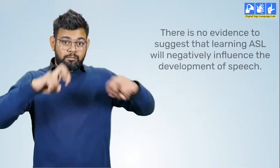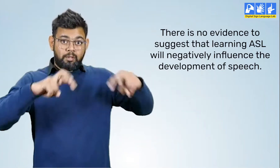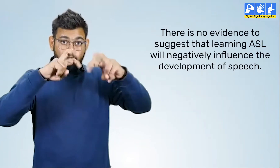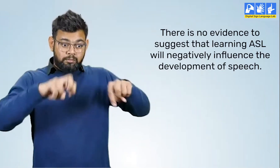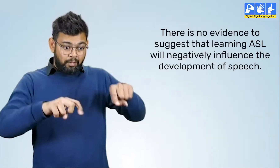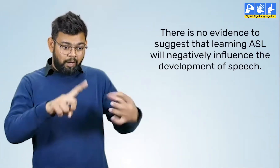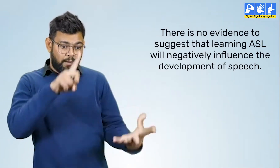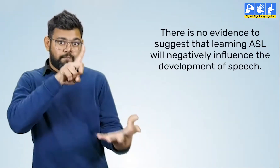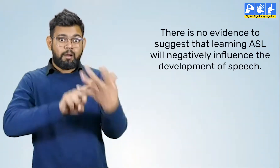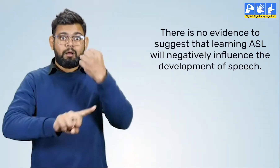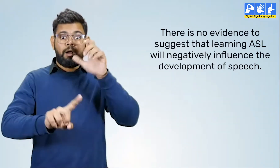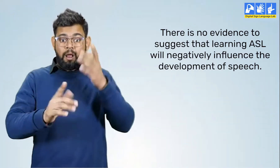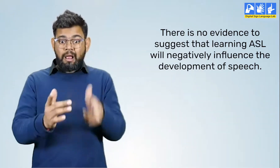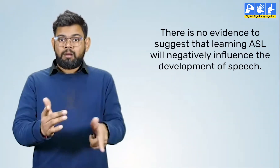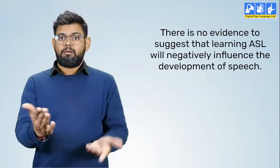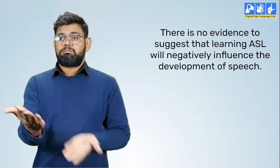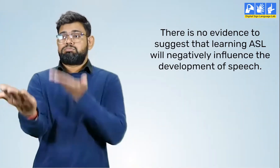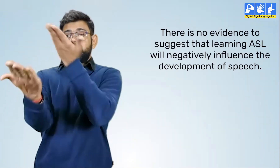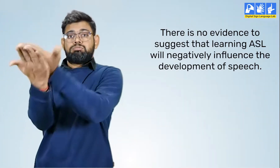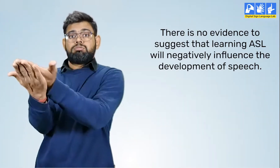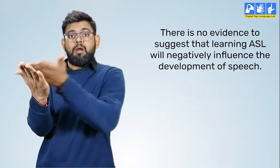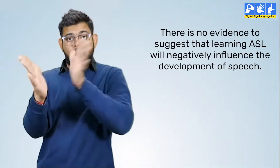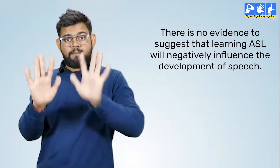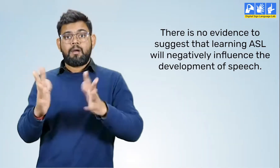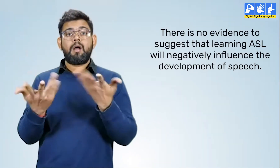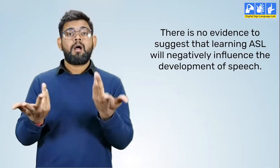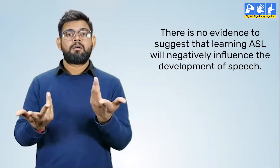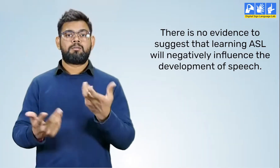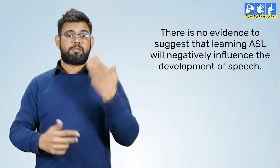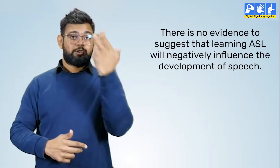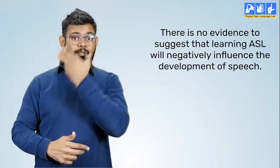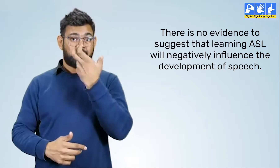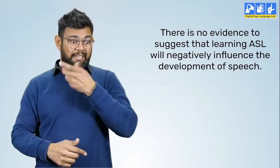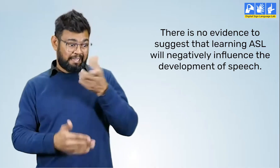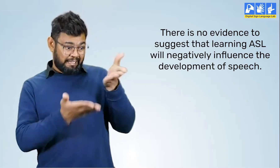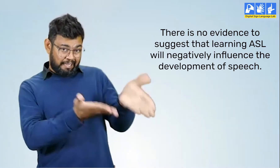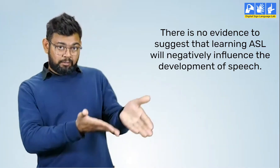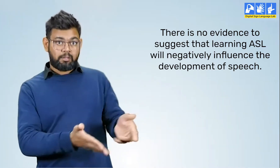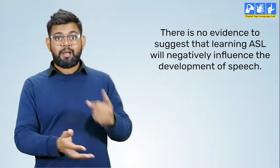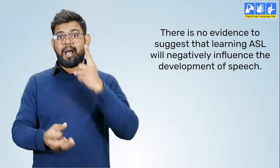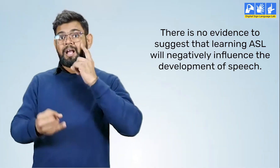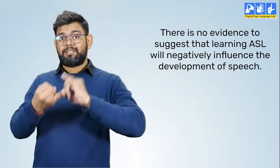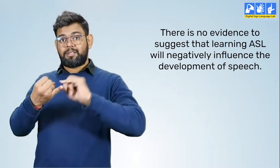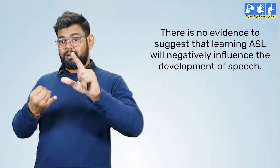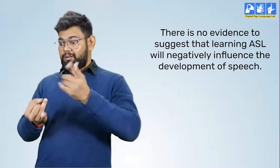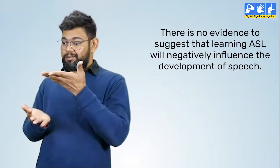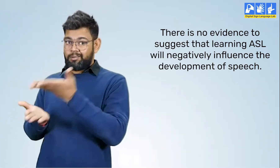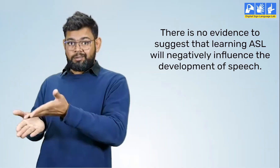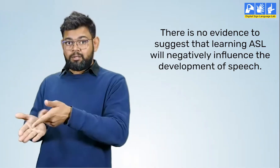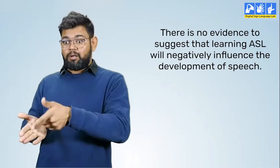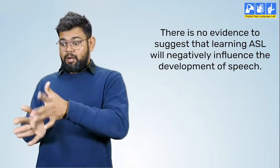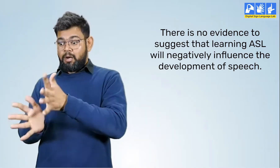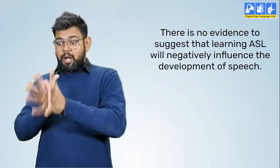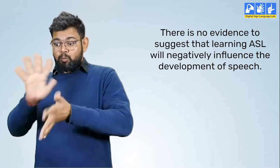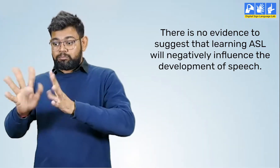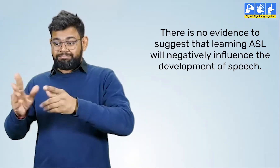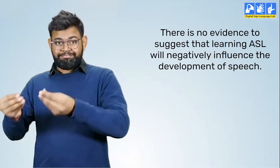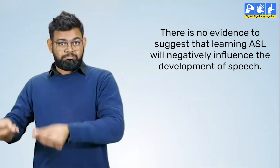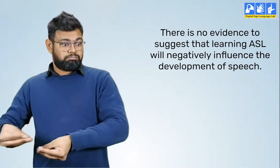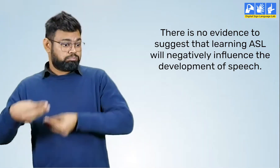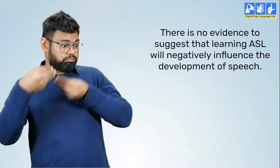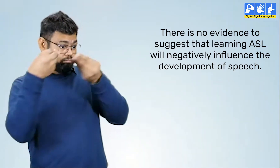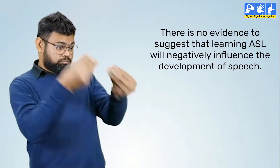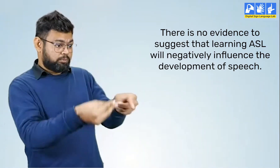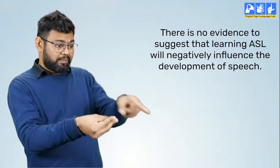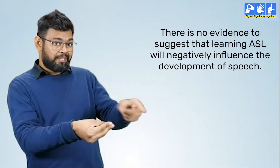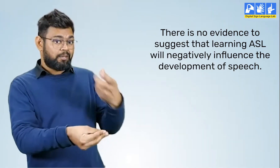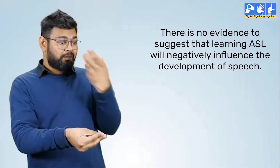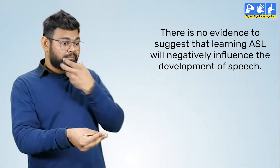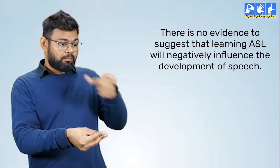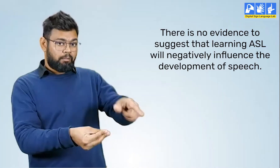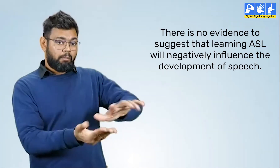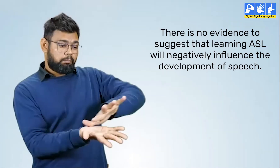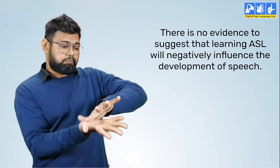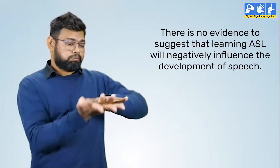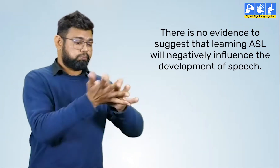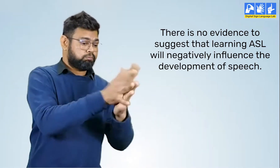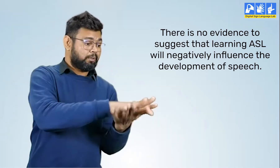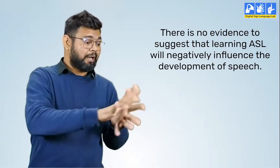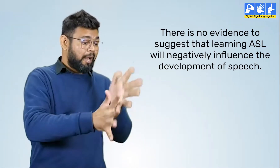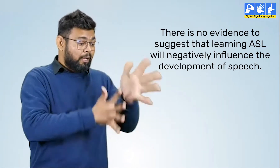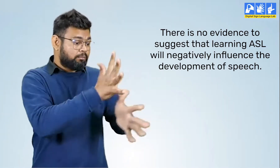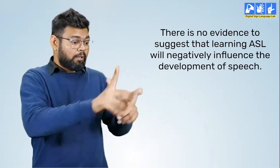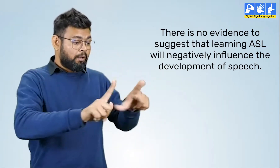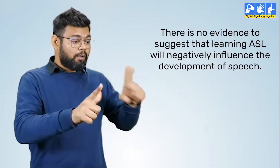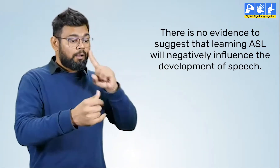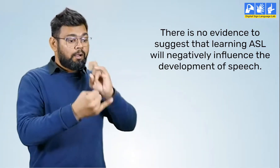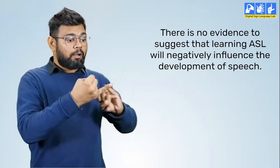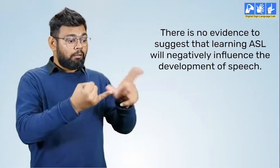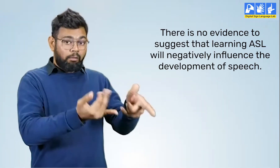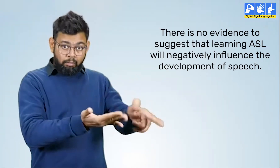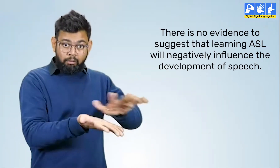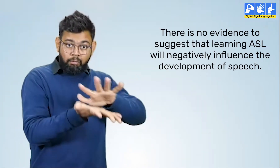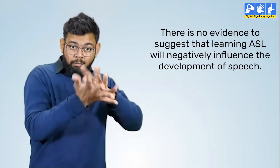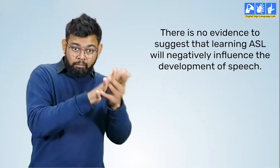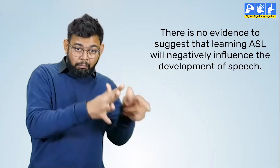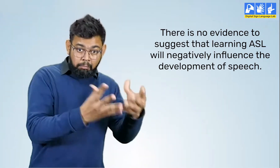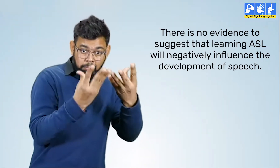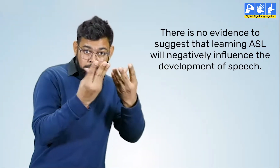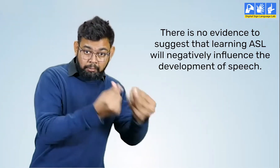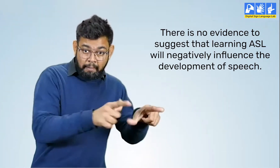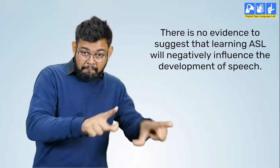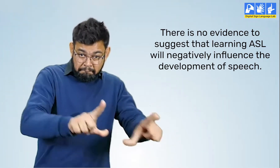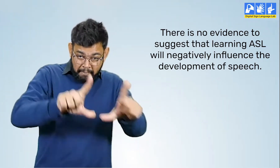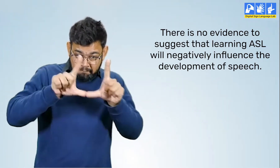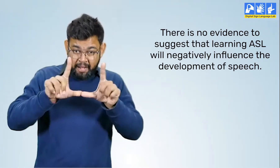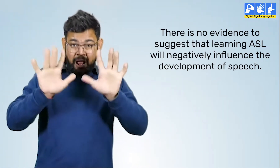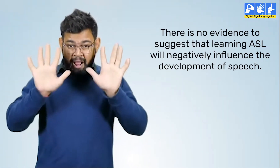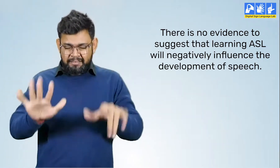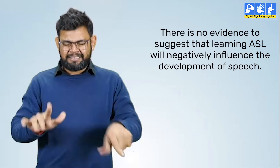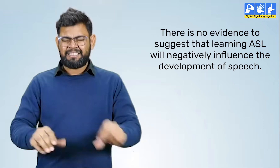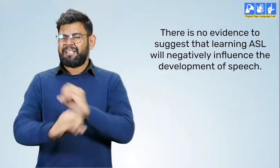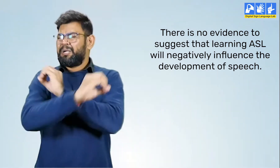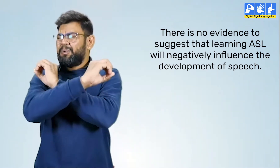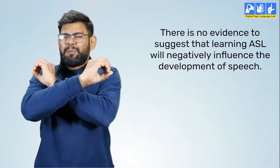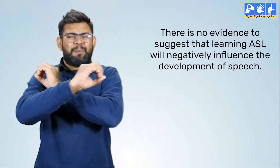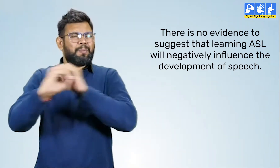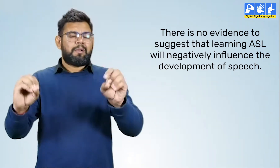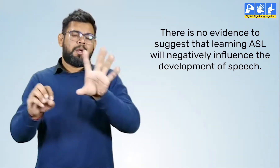It is found in research that there is no evidence that learning ISL will negatively influence the development of speech.